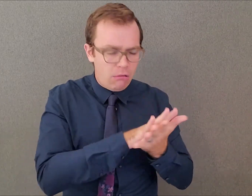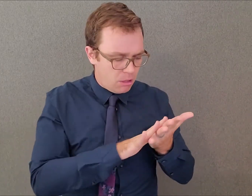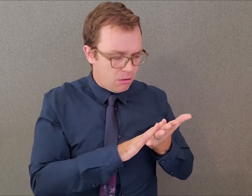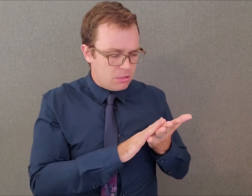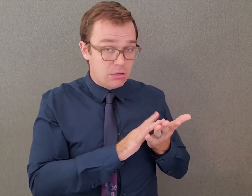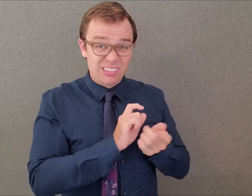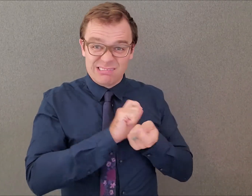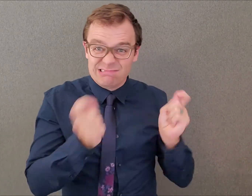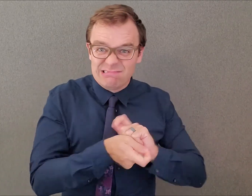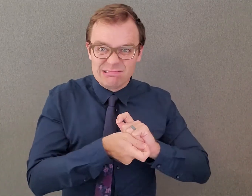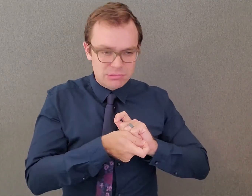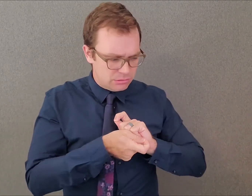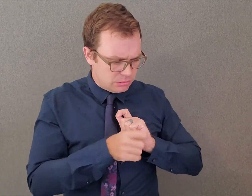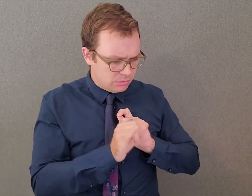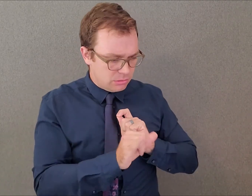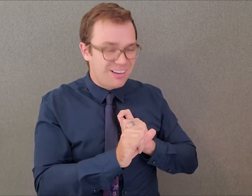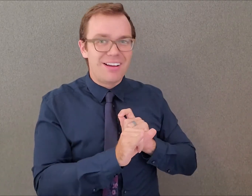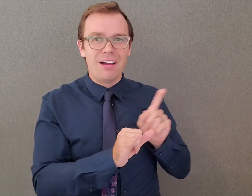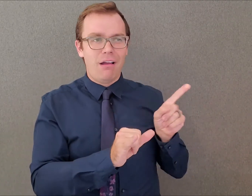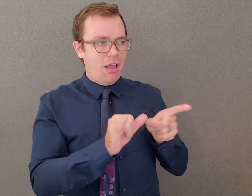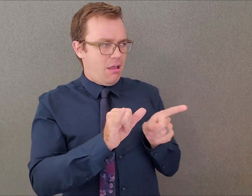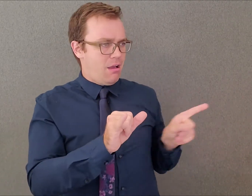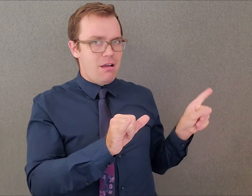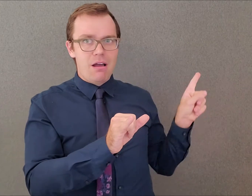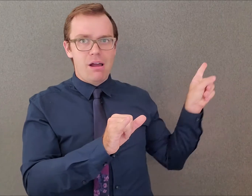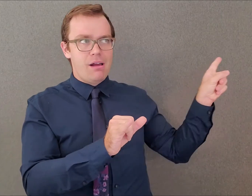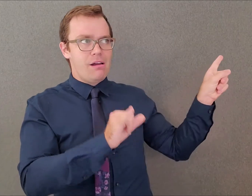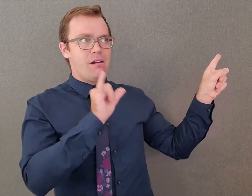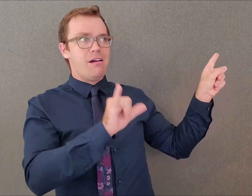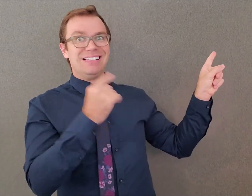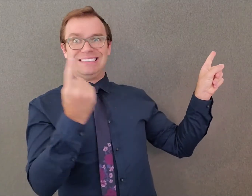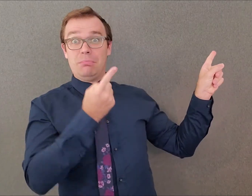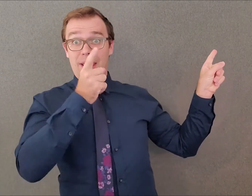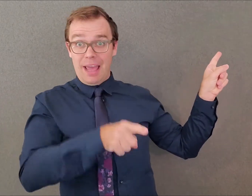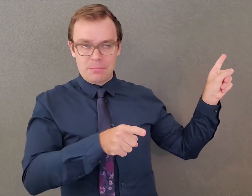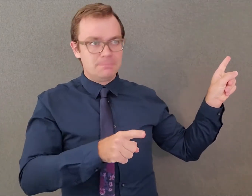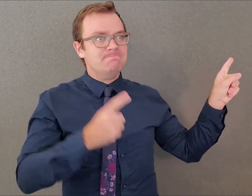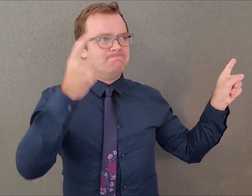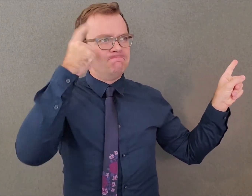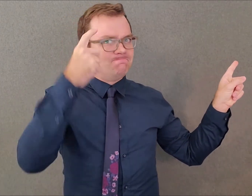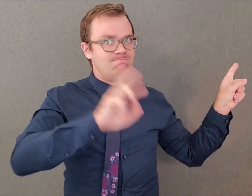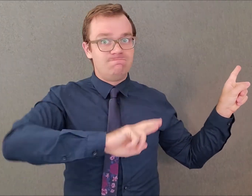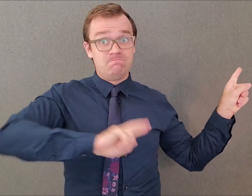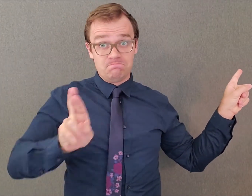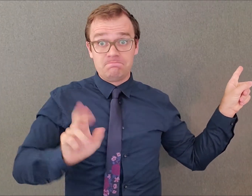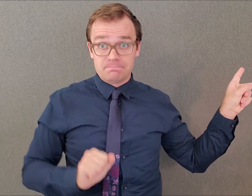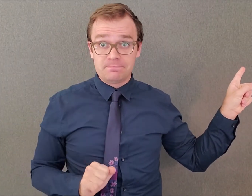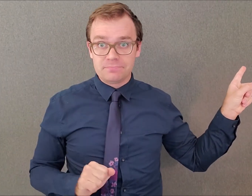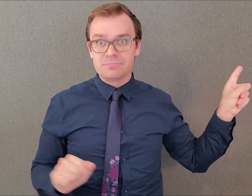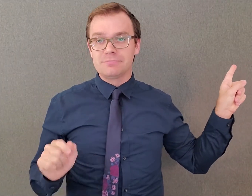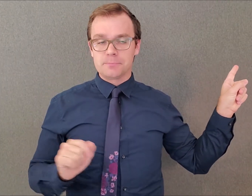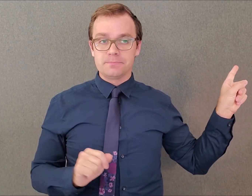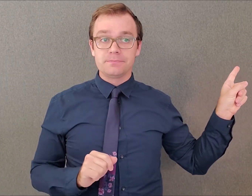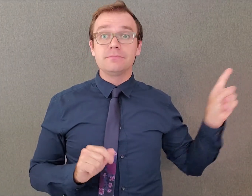Such changes indicate activity upstream, and you should be prepared to move quickly.